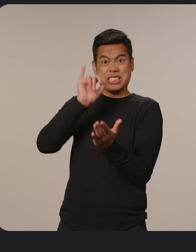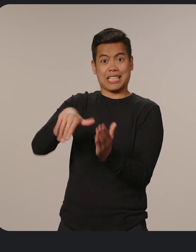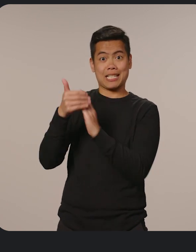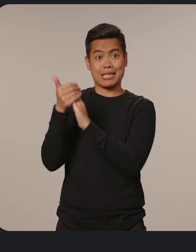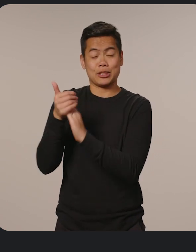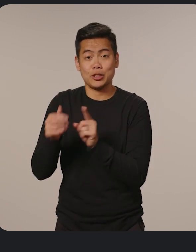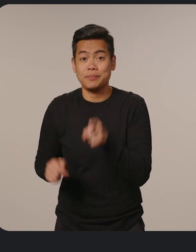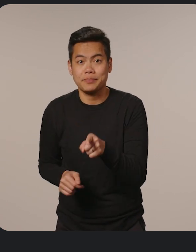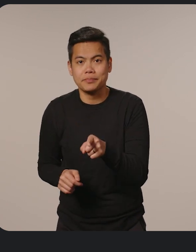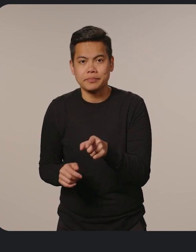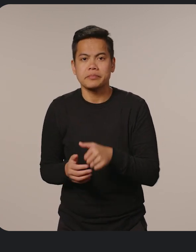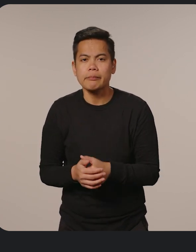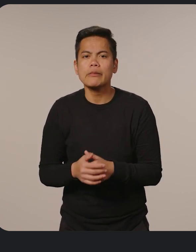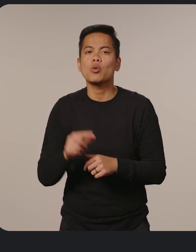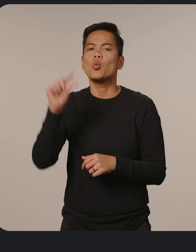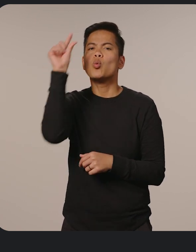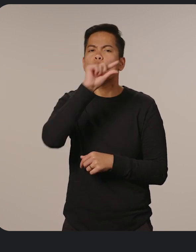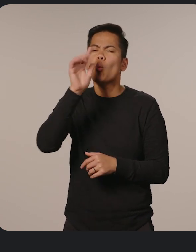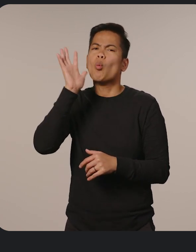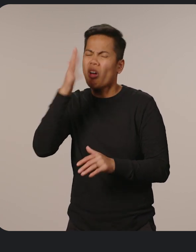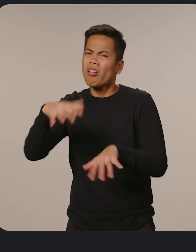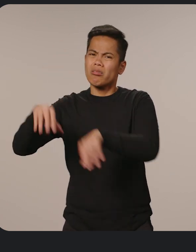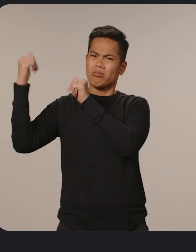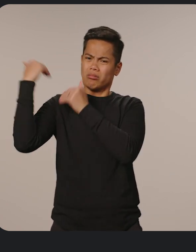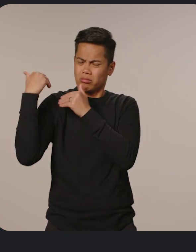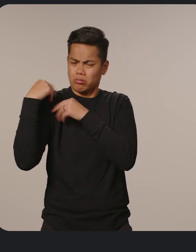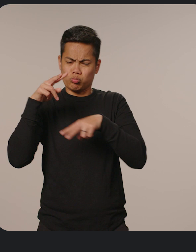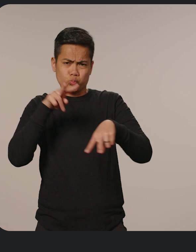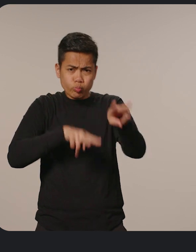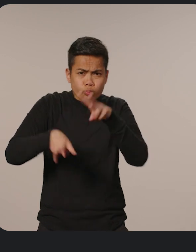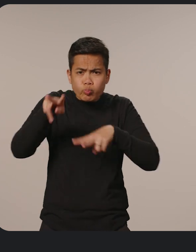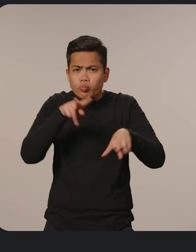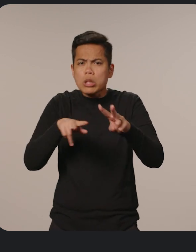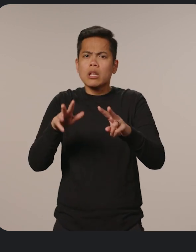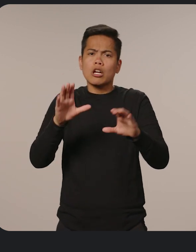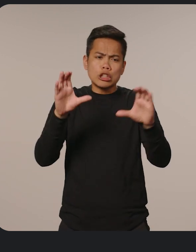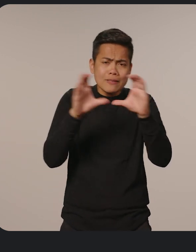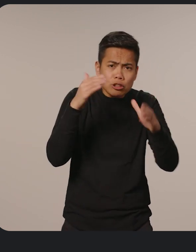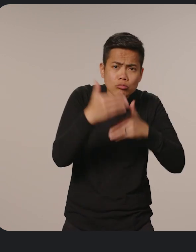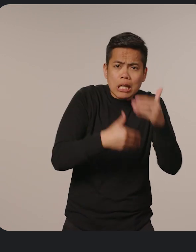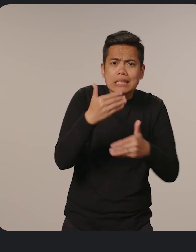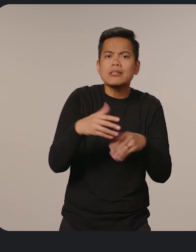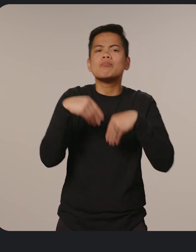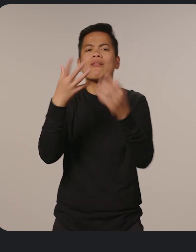providing timely alerts if any errors are found. It's now time to launch your automation